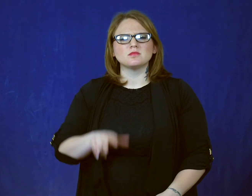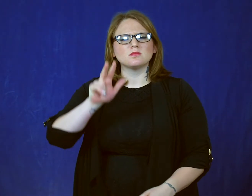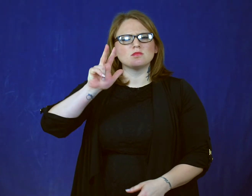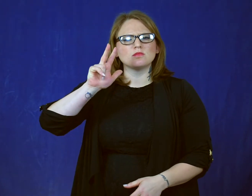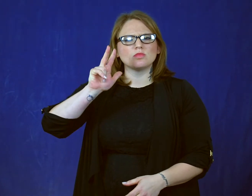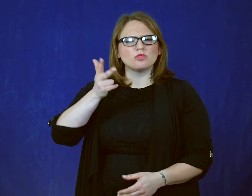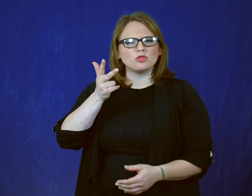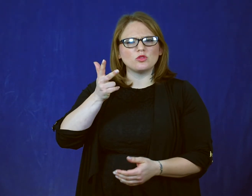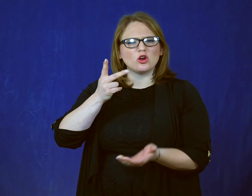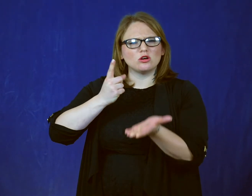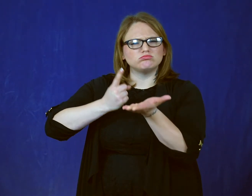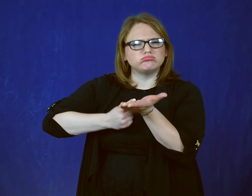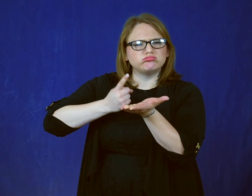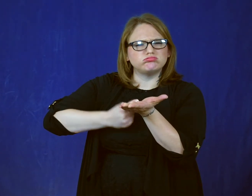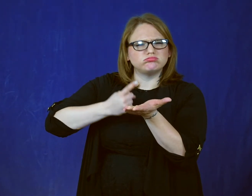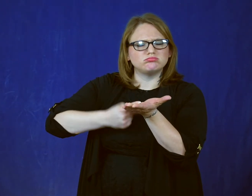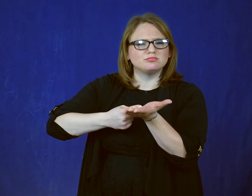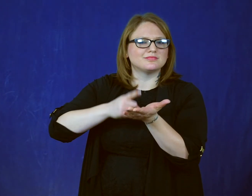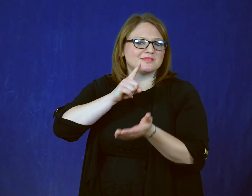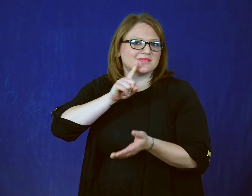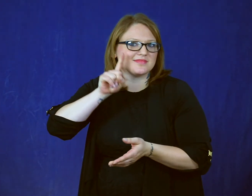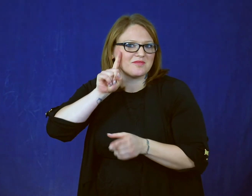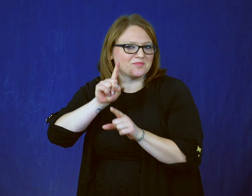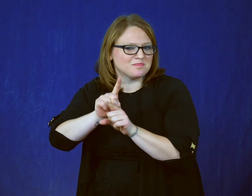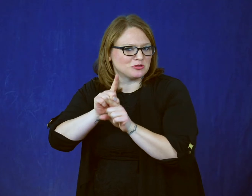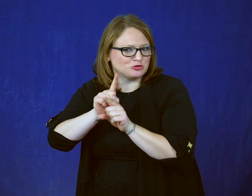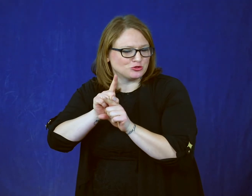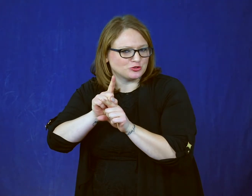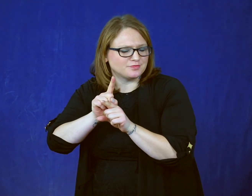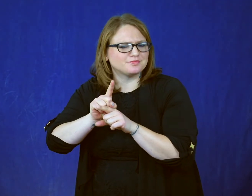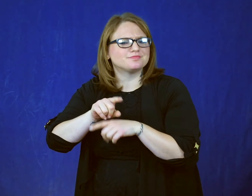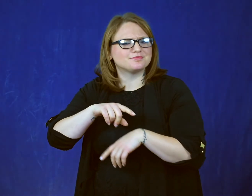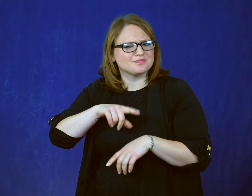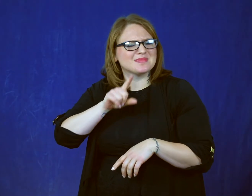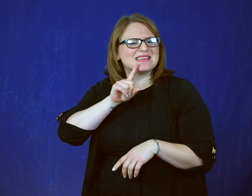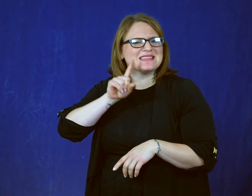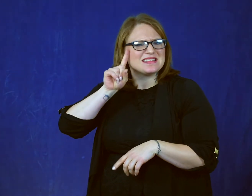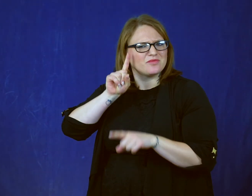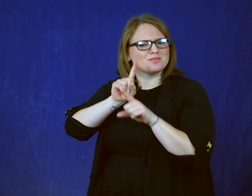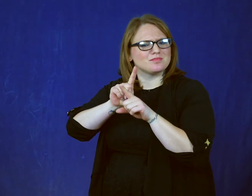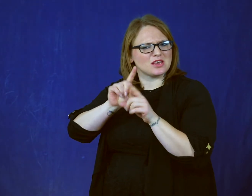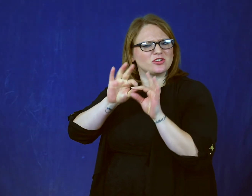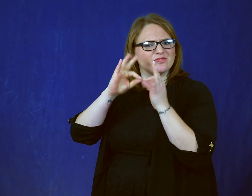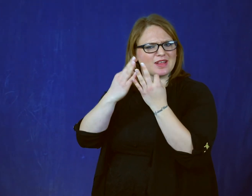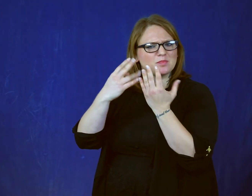Deaf Mentors: After the 2007 legislative session, funding for Deaf Mentors was written into